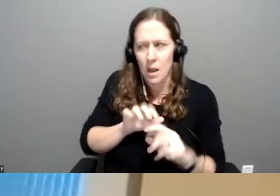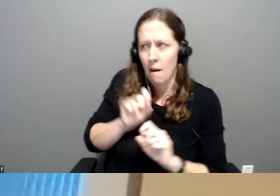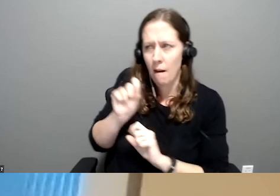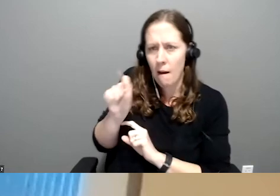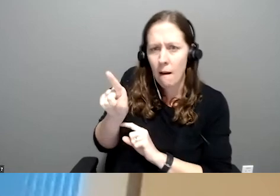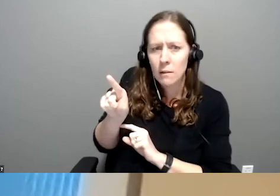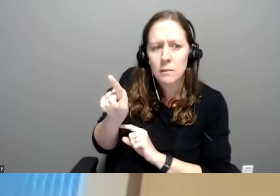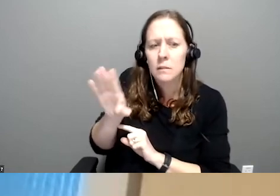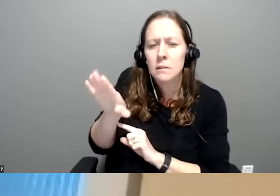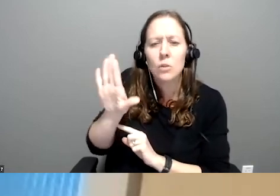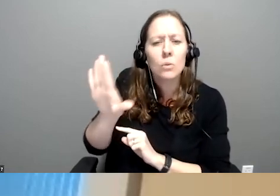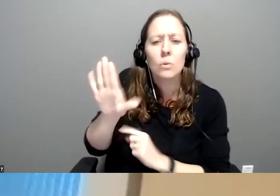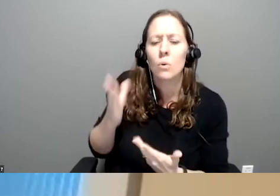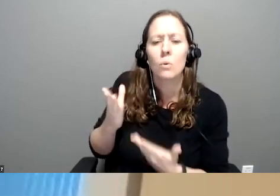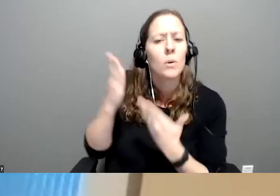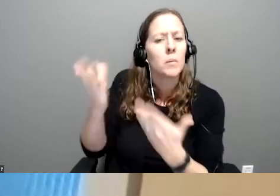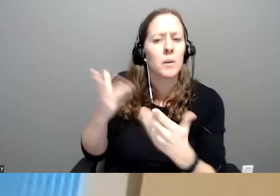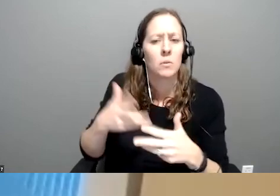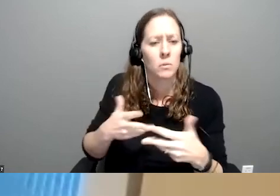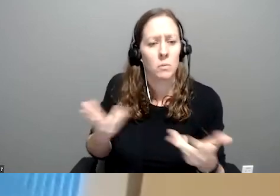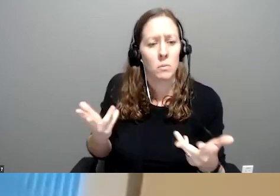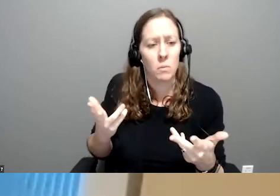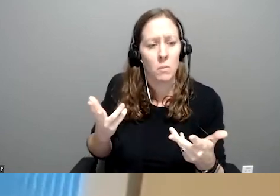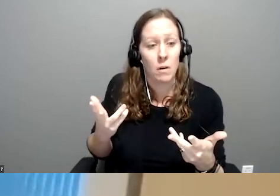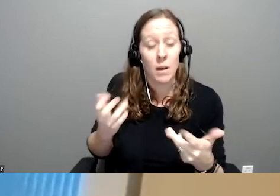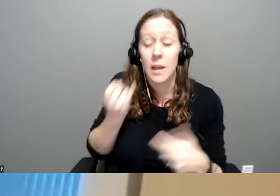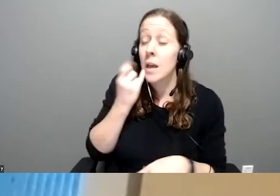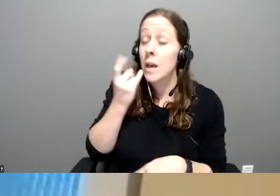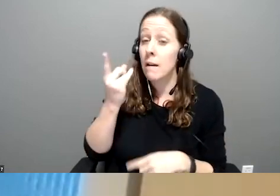for their recommendations, if you could change if you could improve